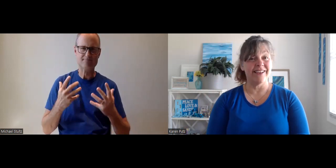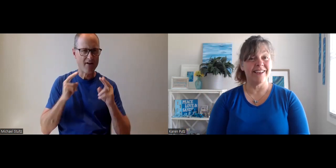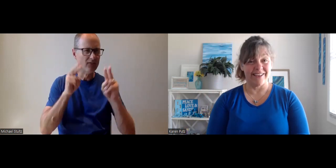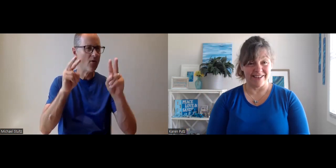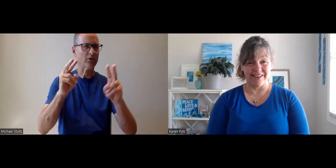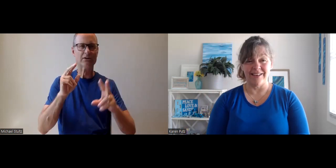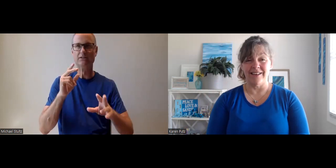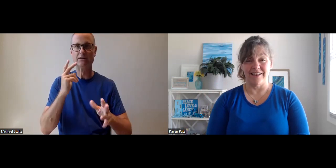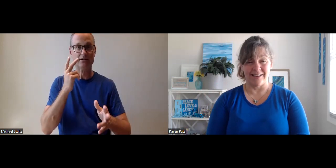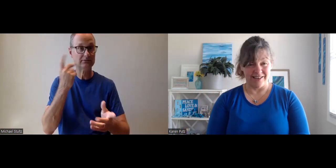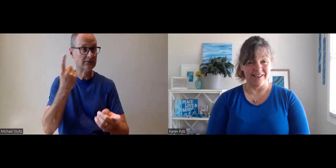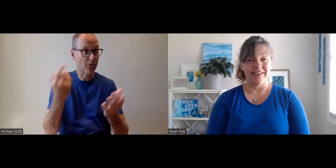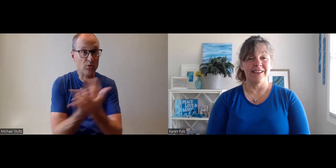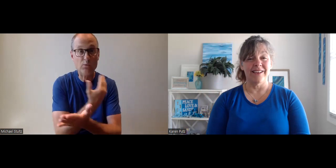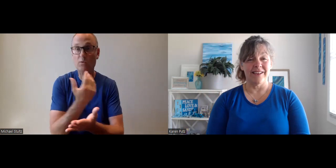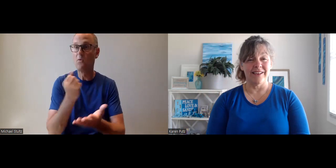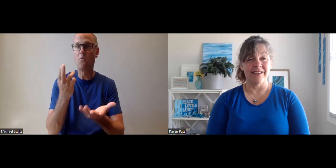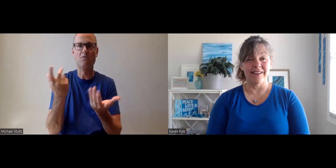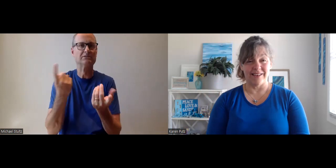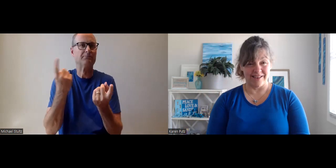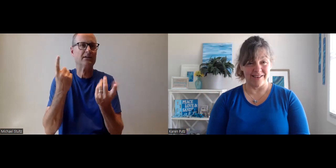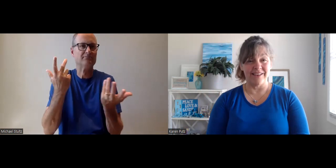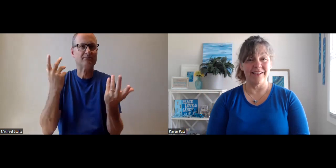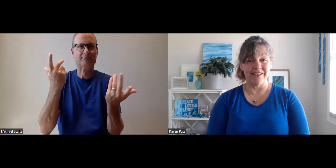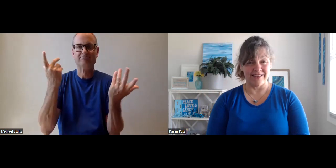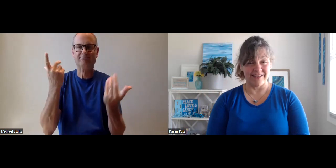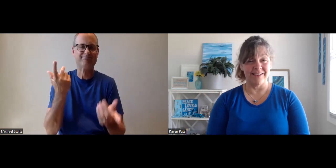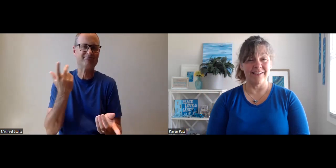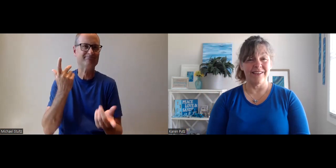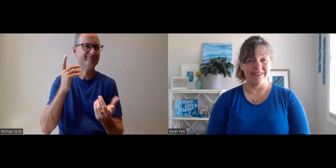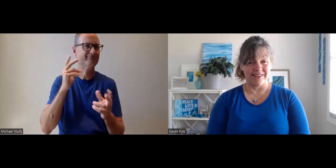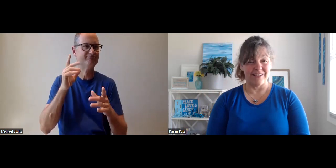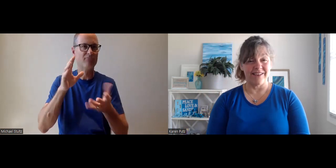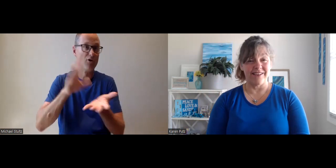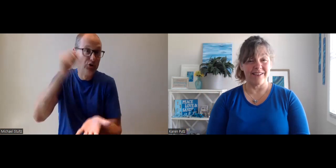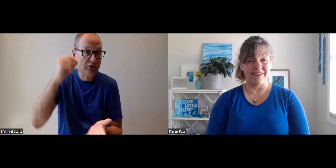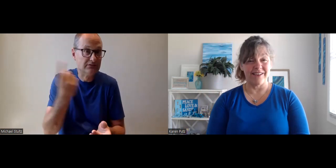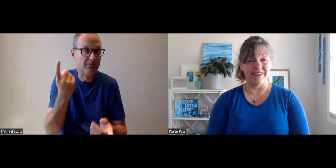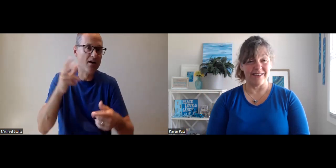other people that just, you know, weekly get up, eh, not so much of energy, but me,